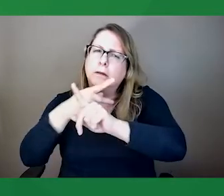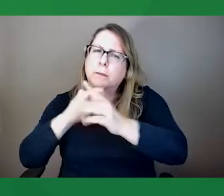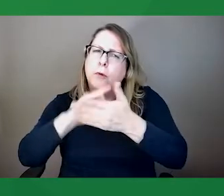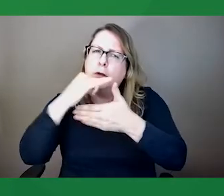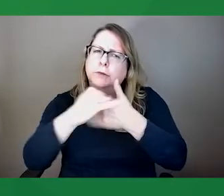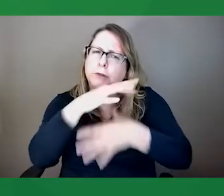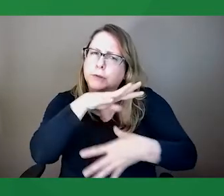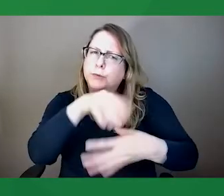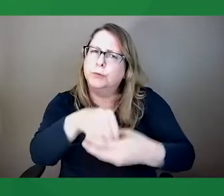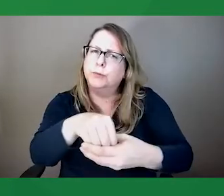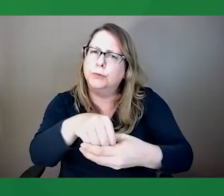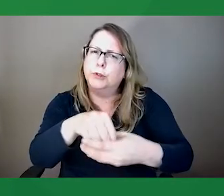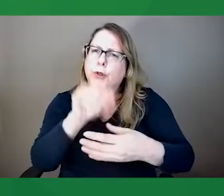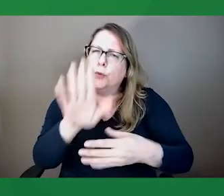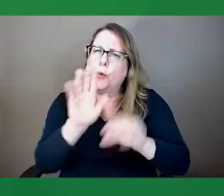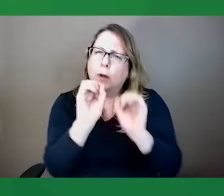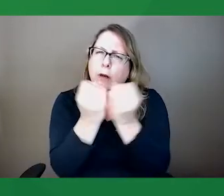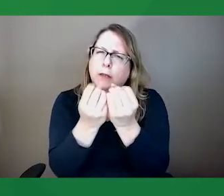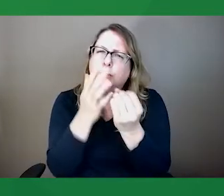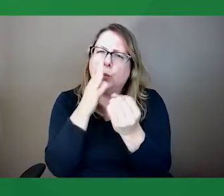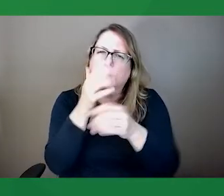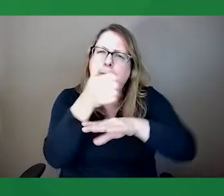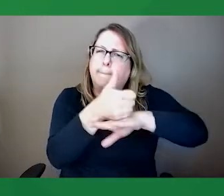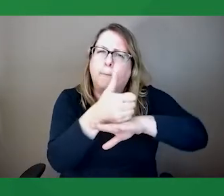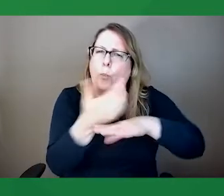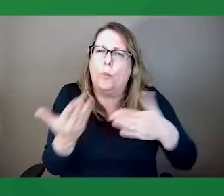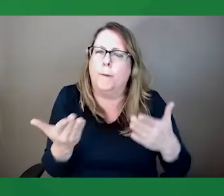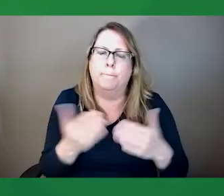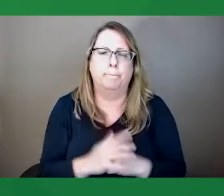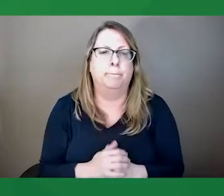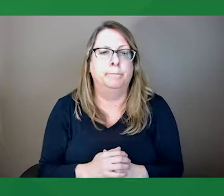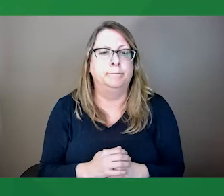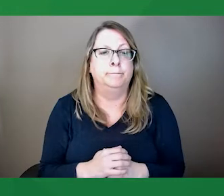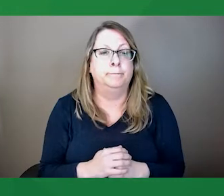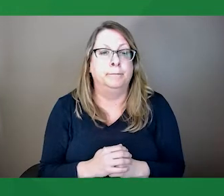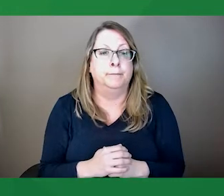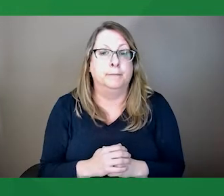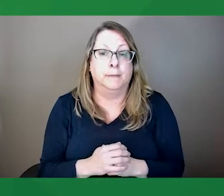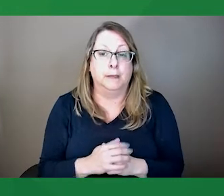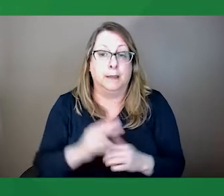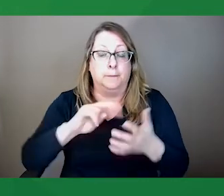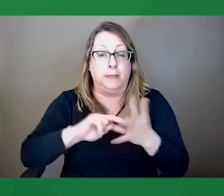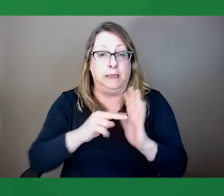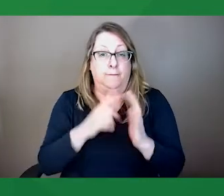your organization is going to be working on. Now, in this case, it's going to be a university.